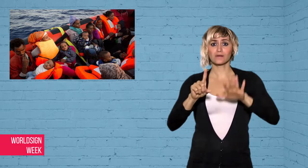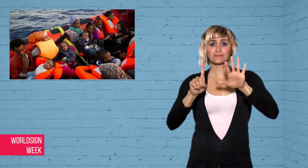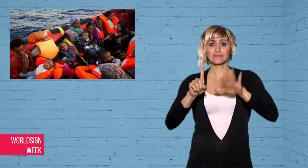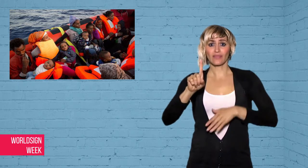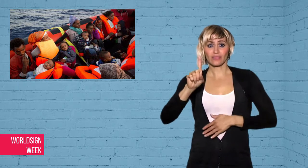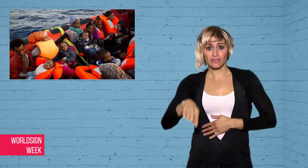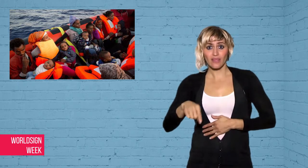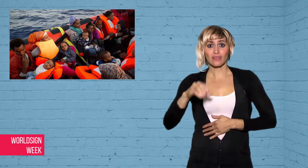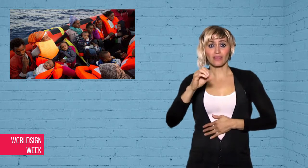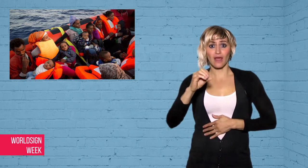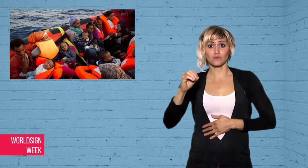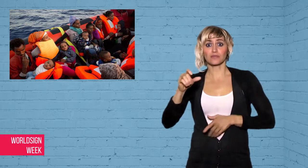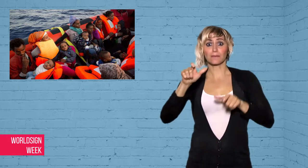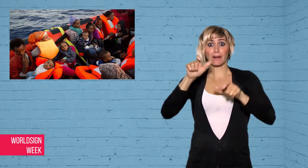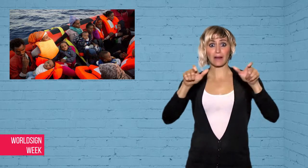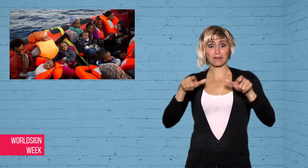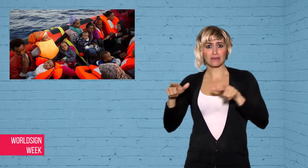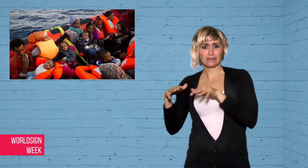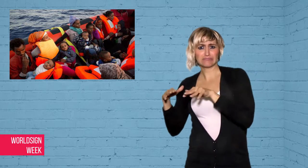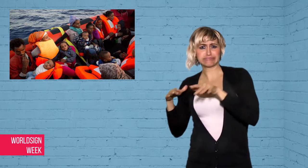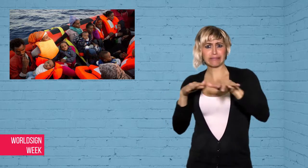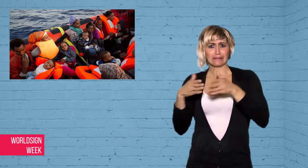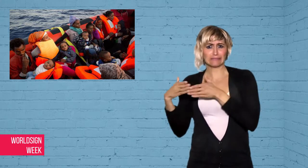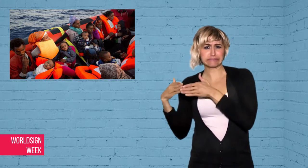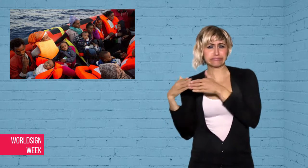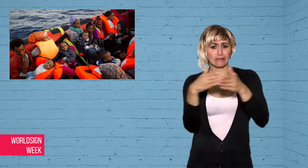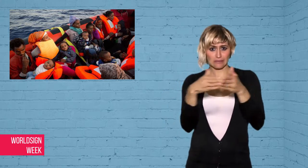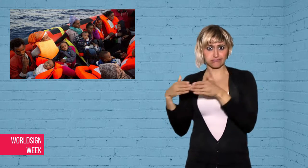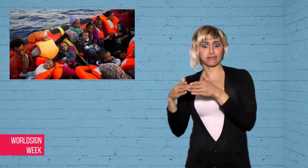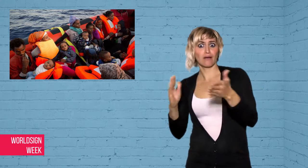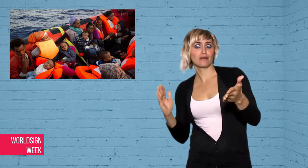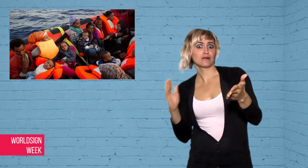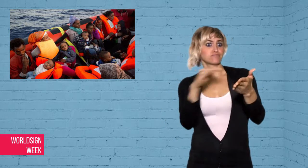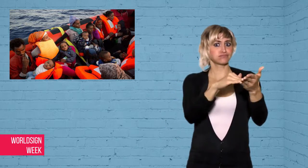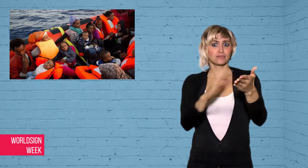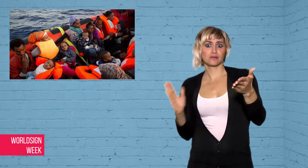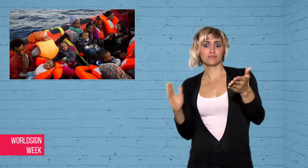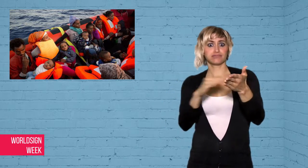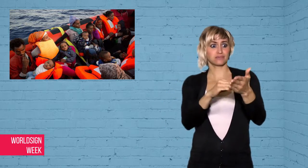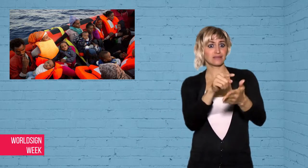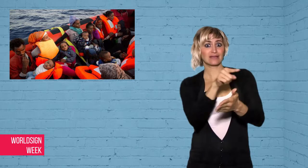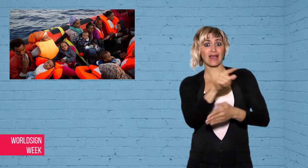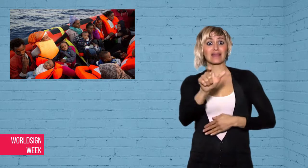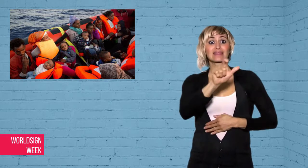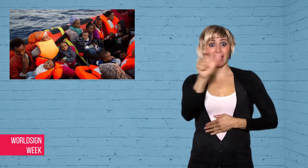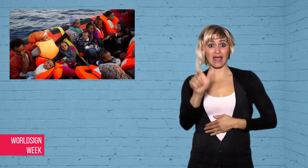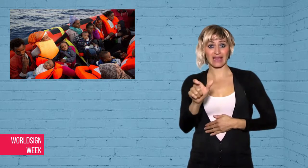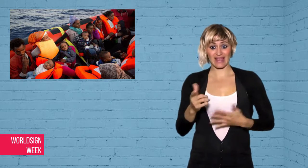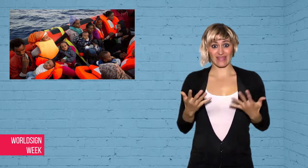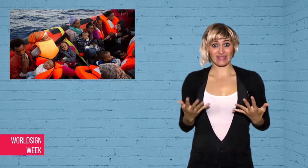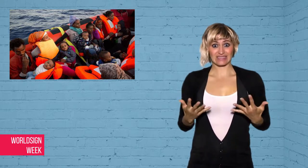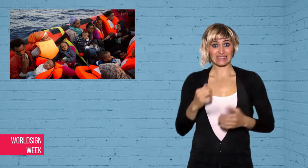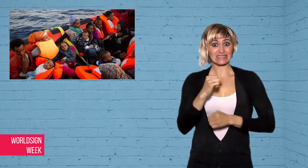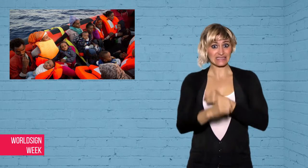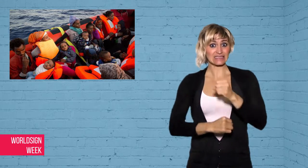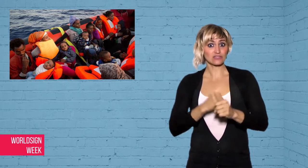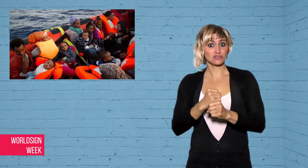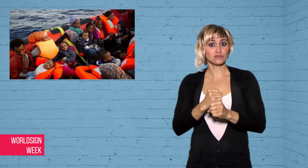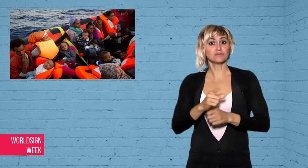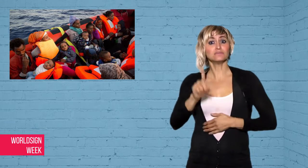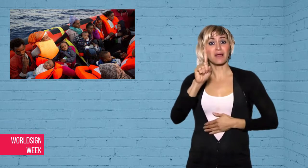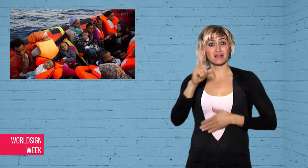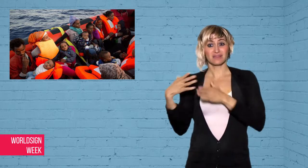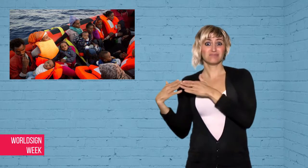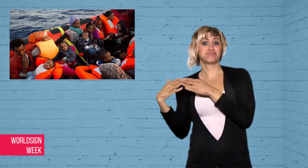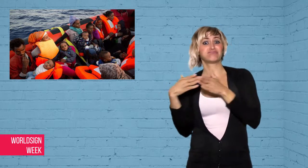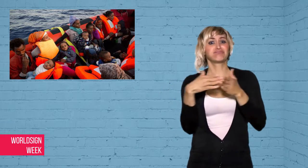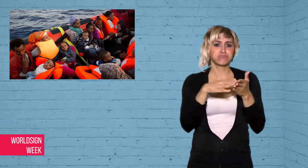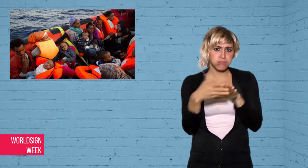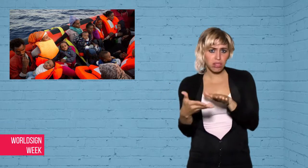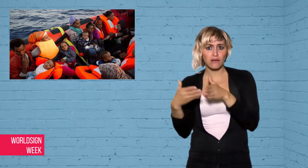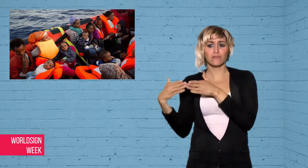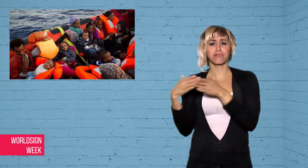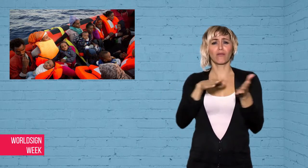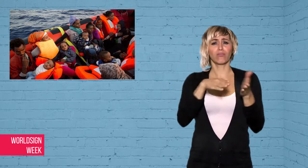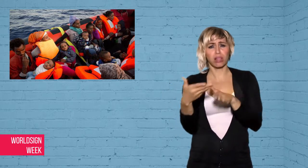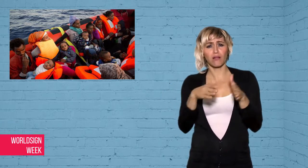people have arrived in Italy this year and